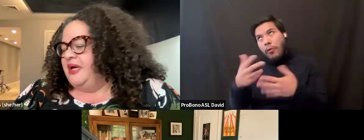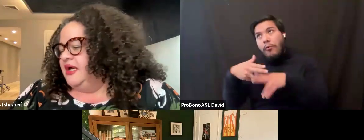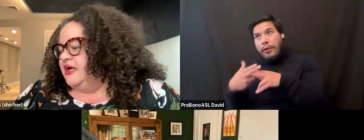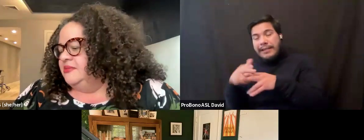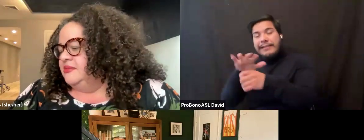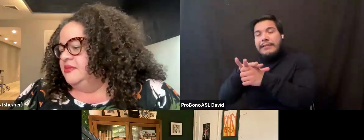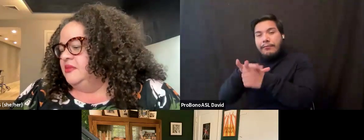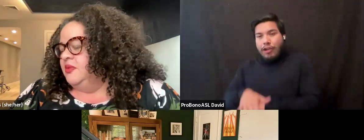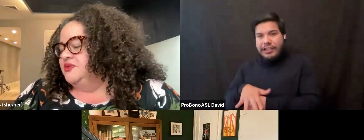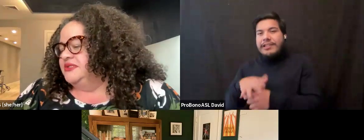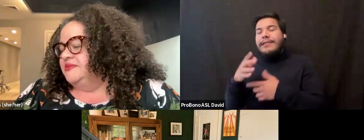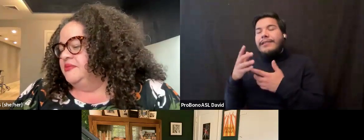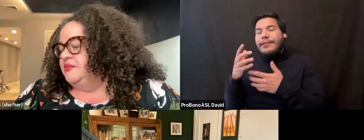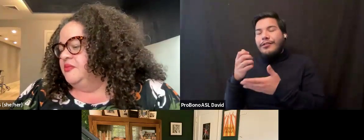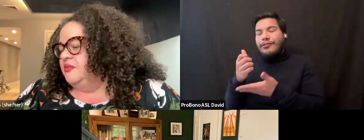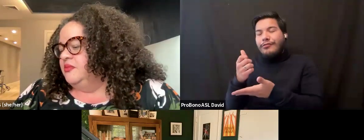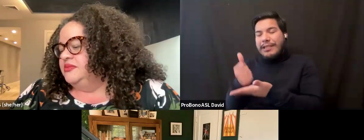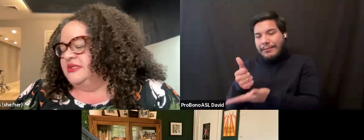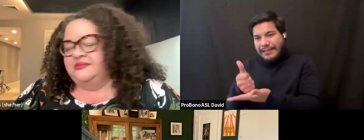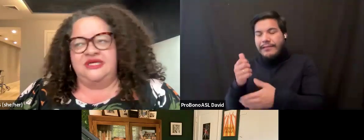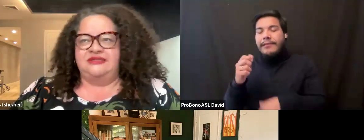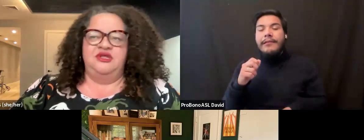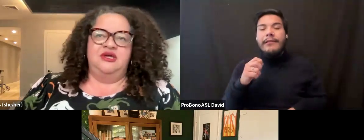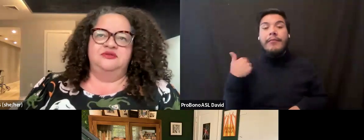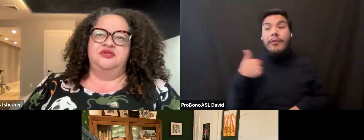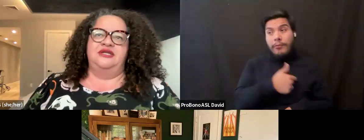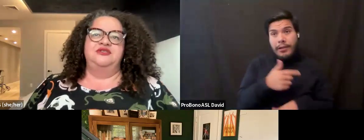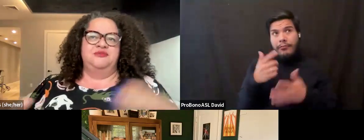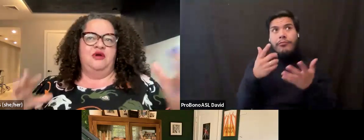But we were doing some testimony there is we're trying to do some harm